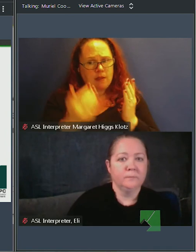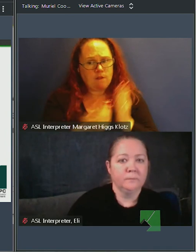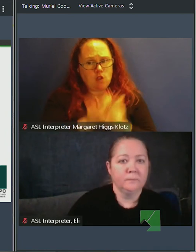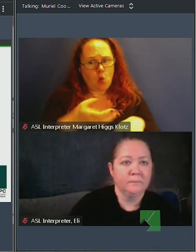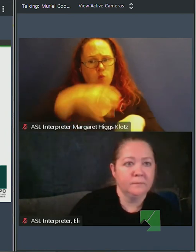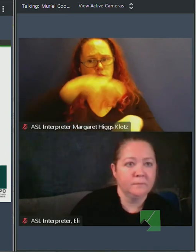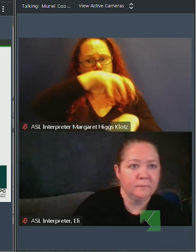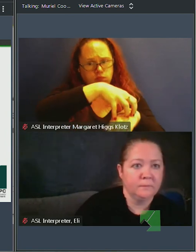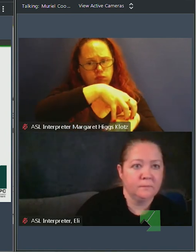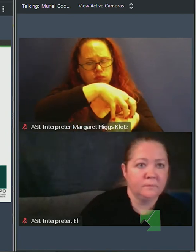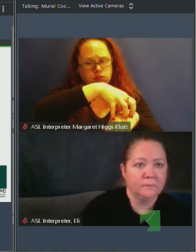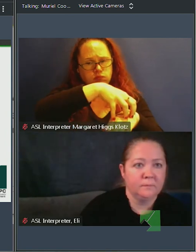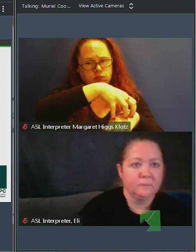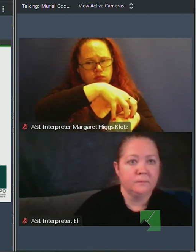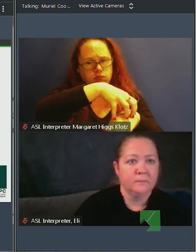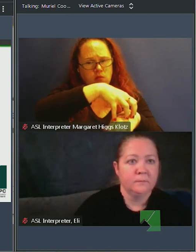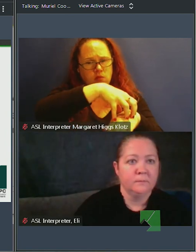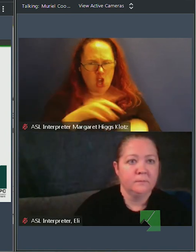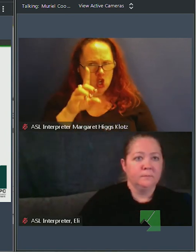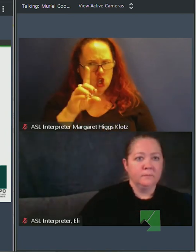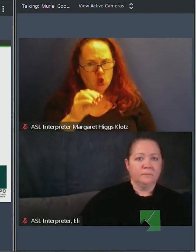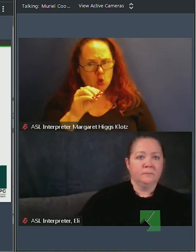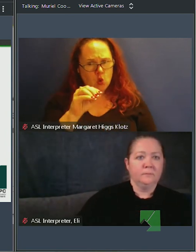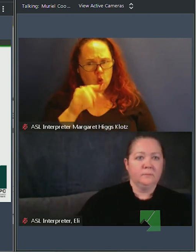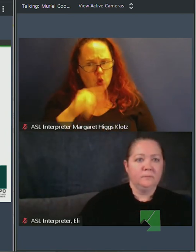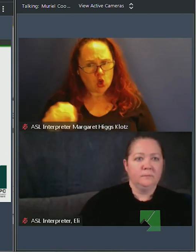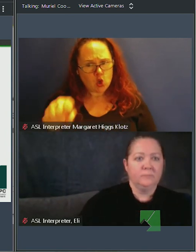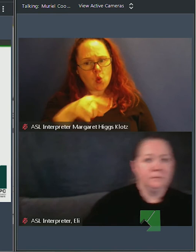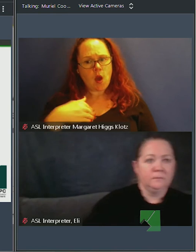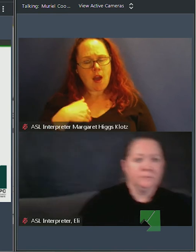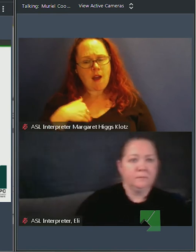are there any plans or in the product to Hawk this and begin